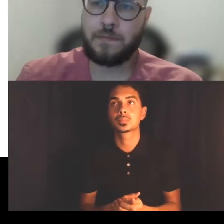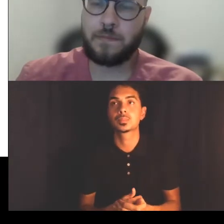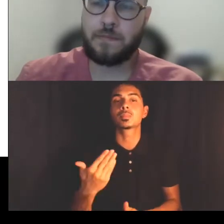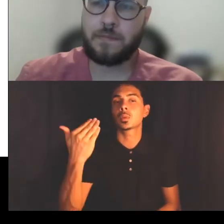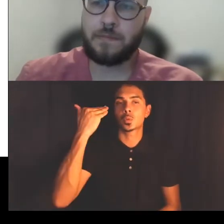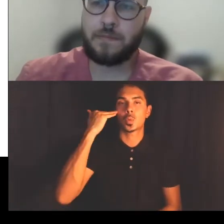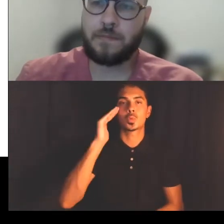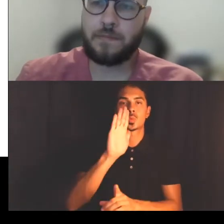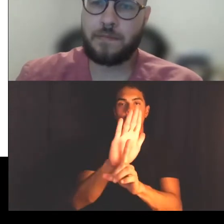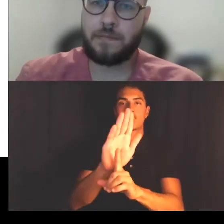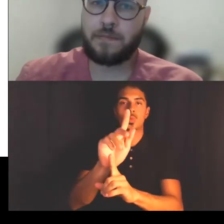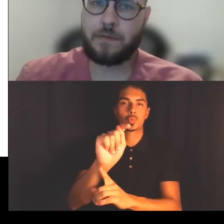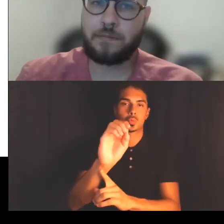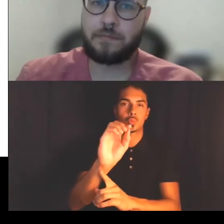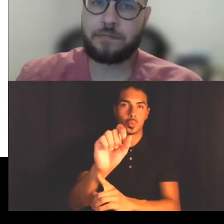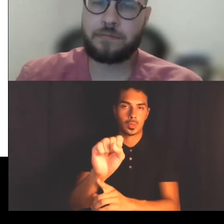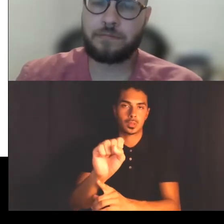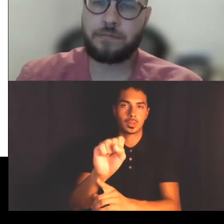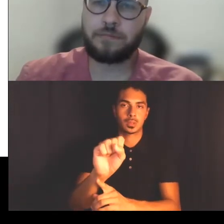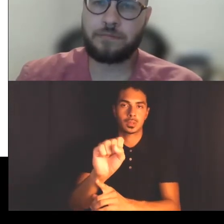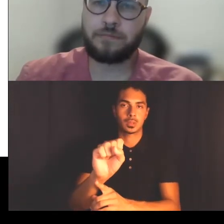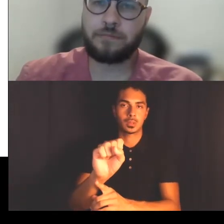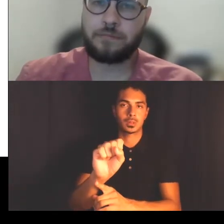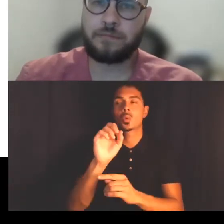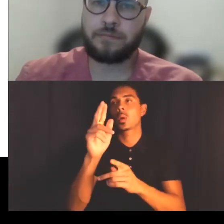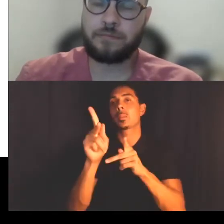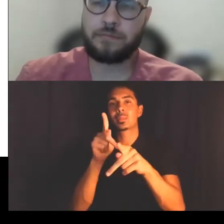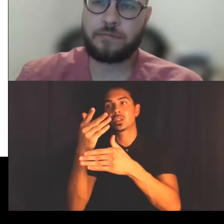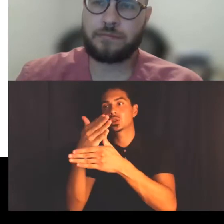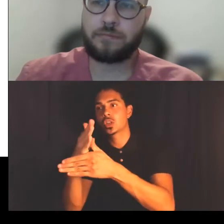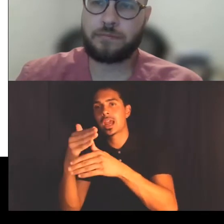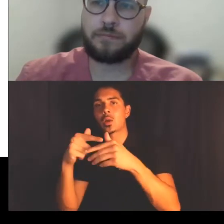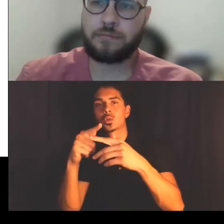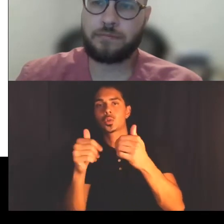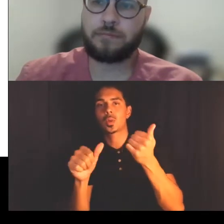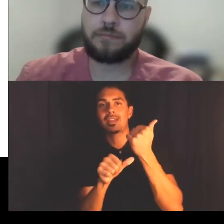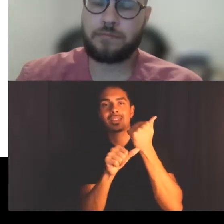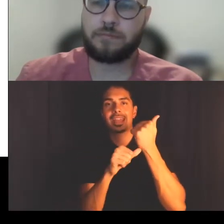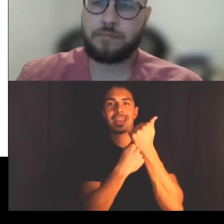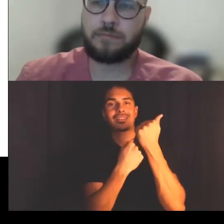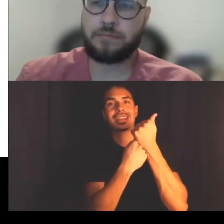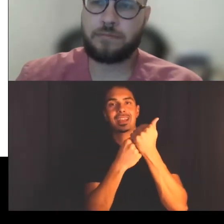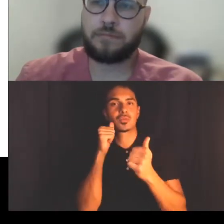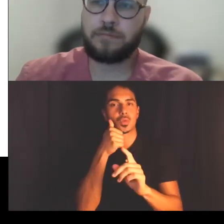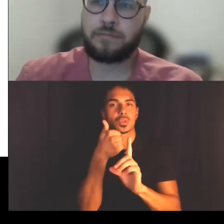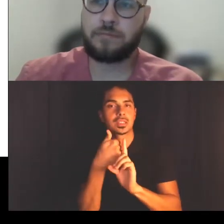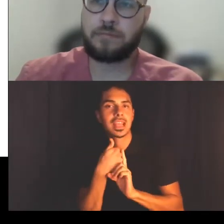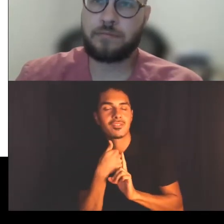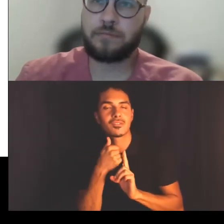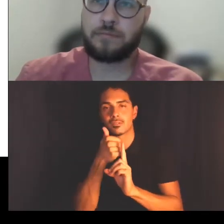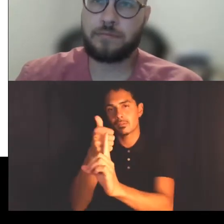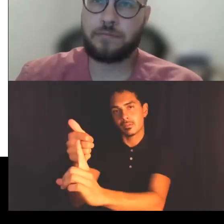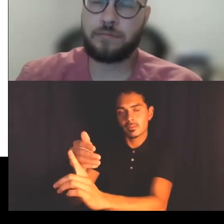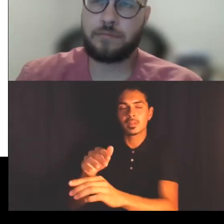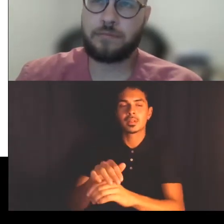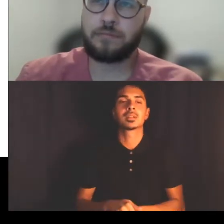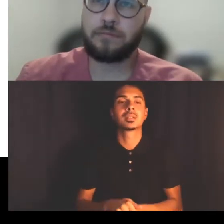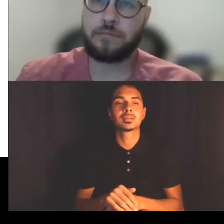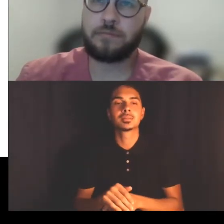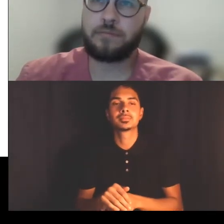or knowing things that people have shared about how to advocate for yourself. Connecting with abortion funds.